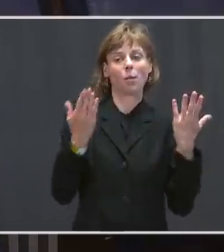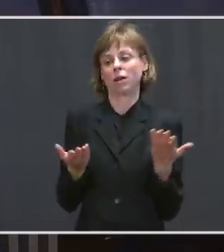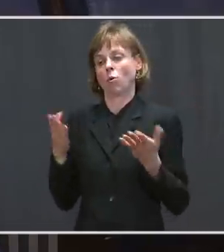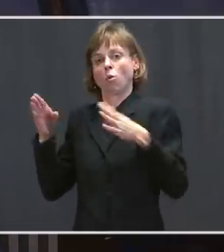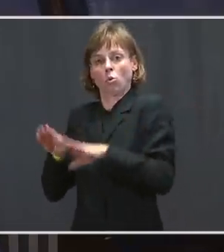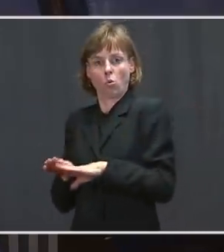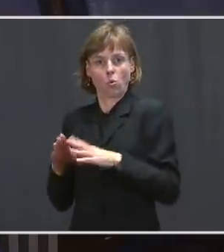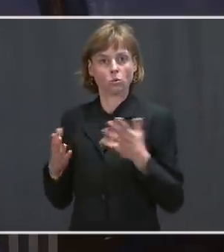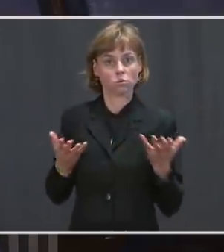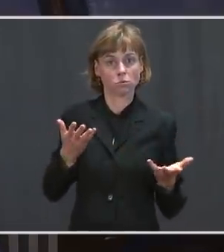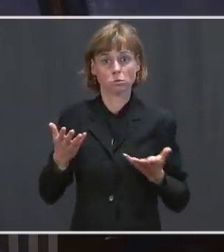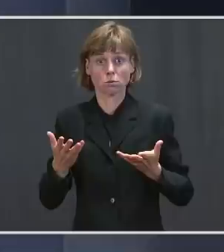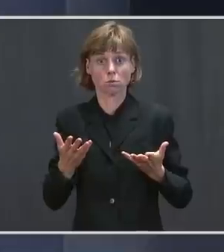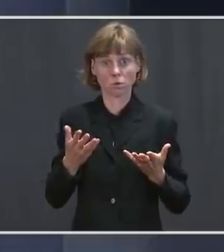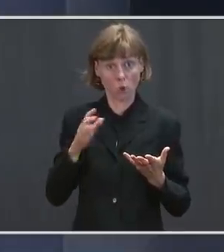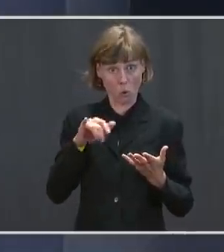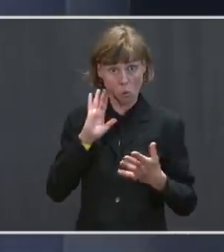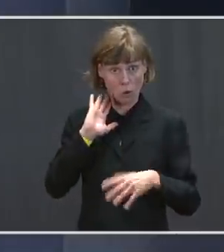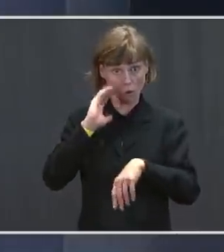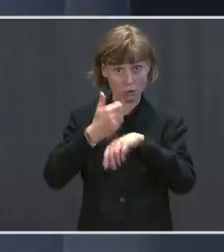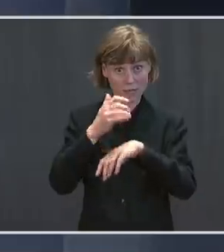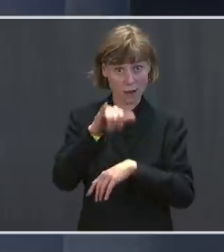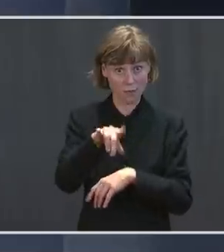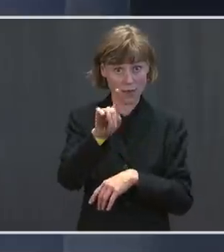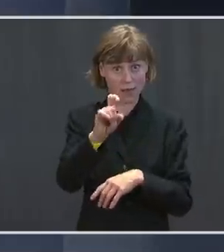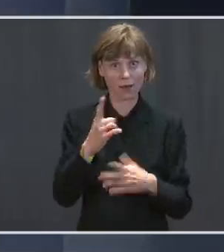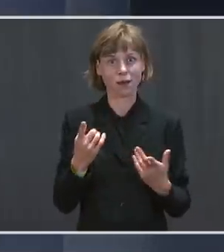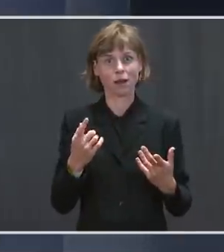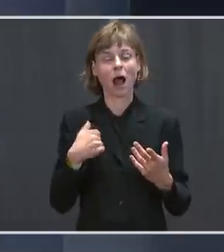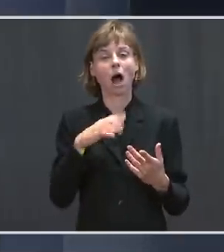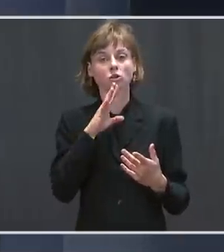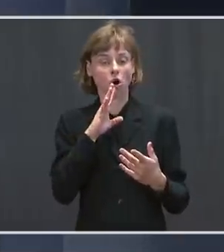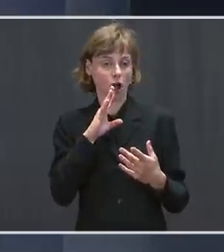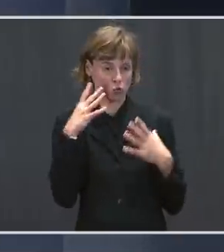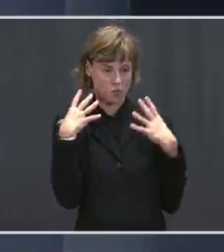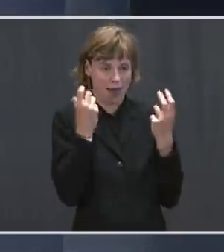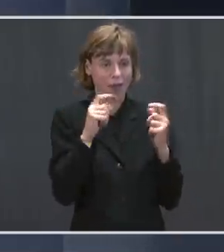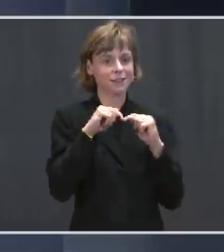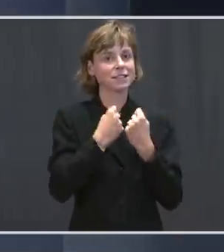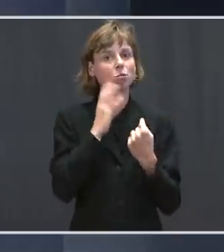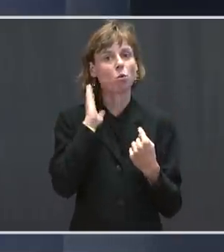or planning to implement? Ms. Psaki: I'm happy to talk to our health team and you'll have another briefing with them tomorrow.